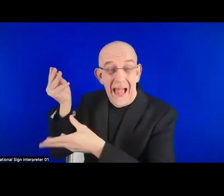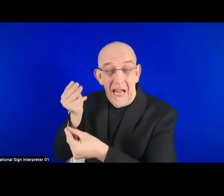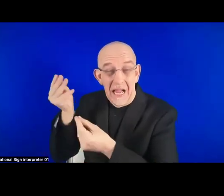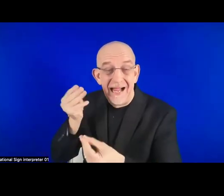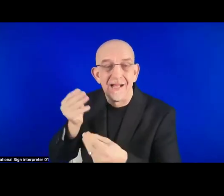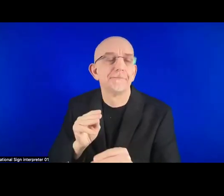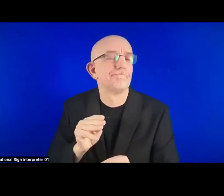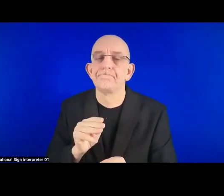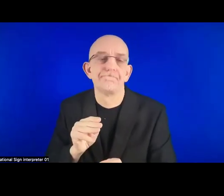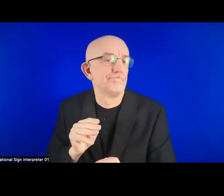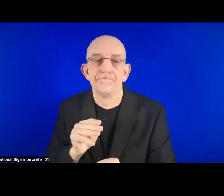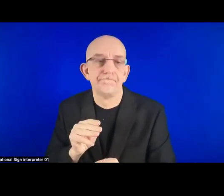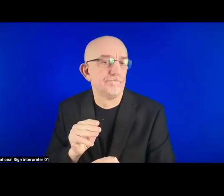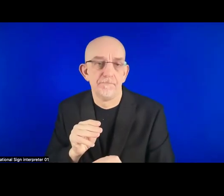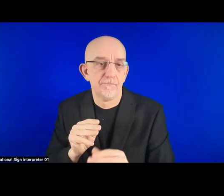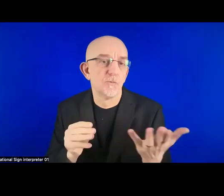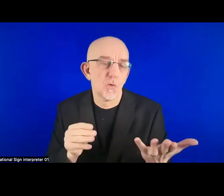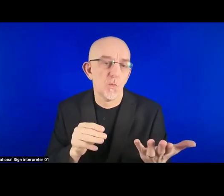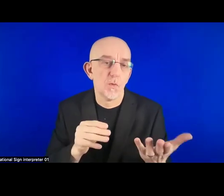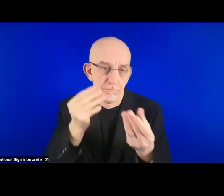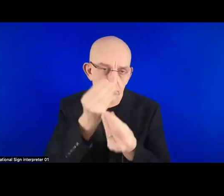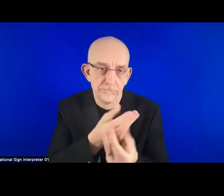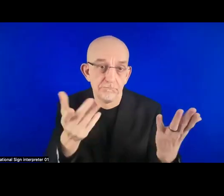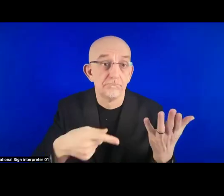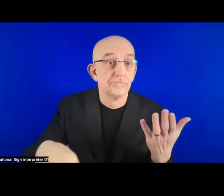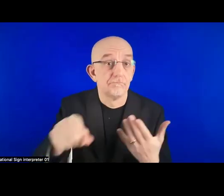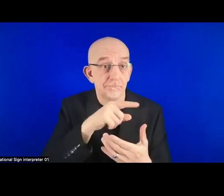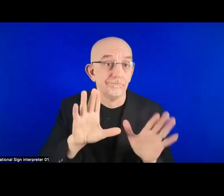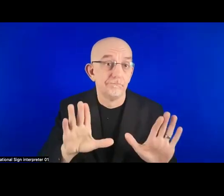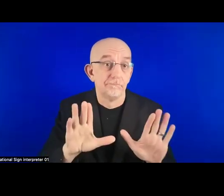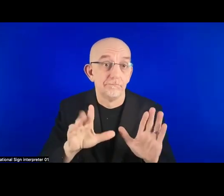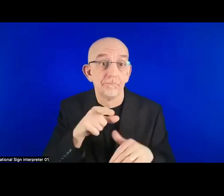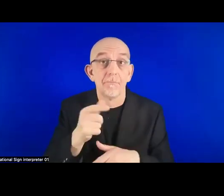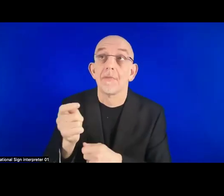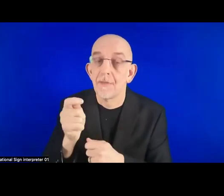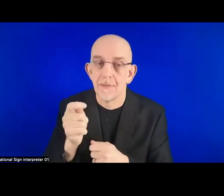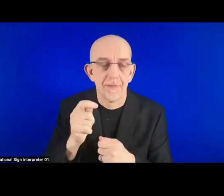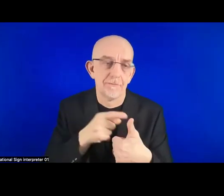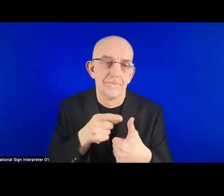Another question relates to the English language competencies. And how we will --